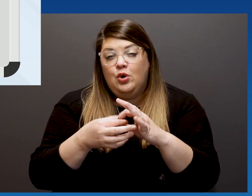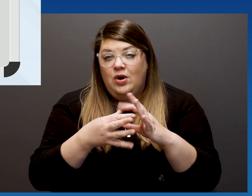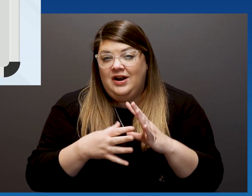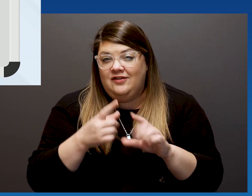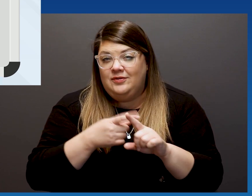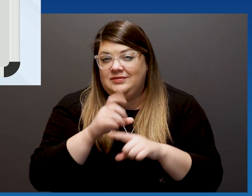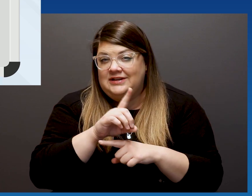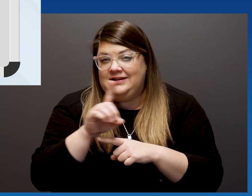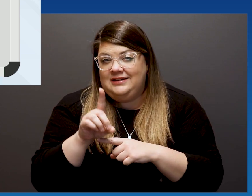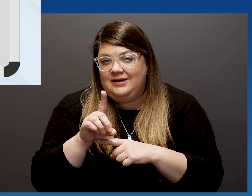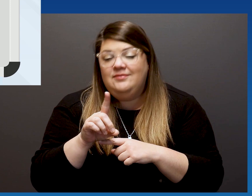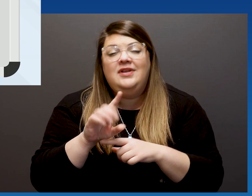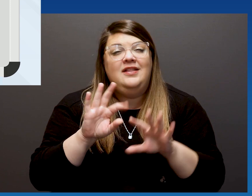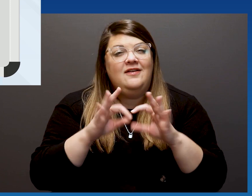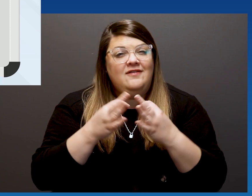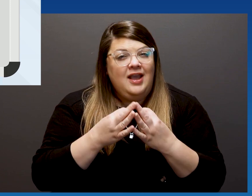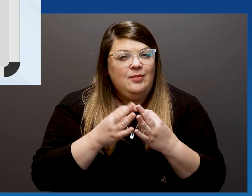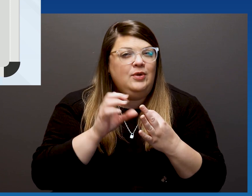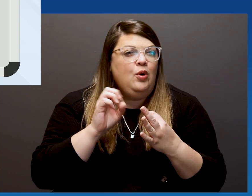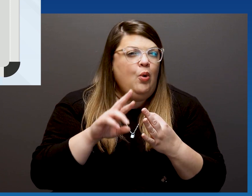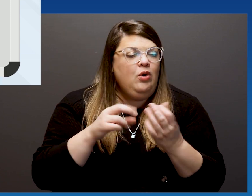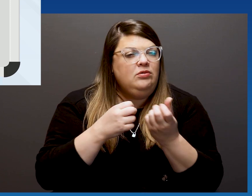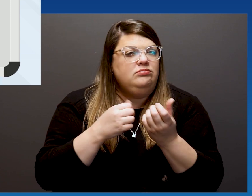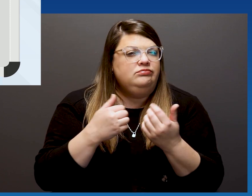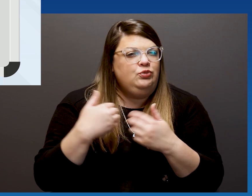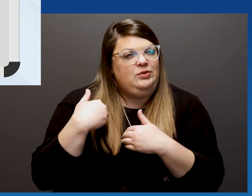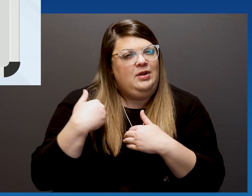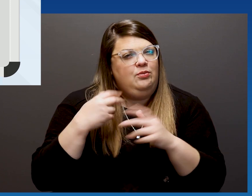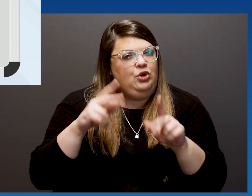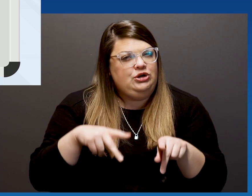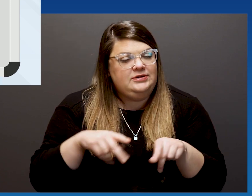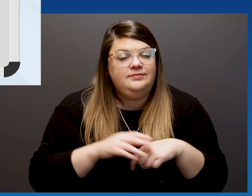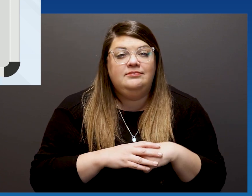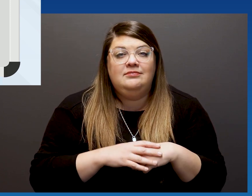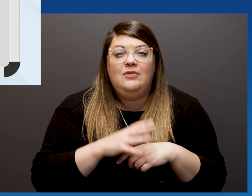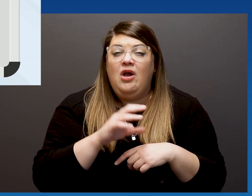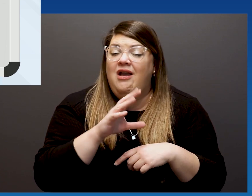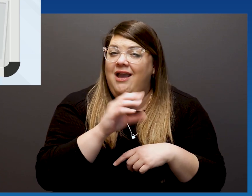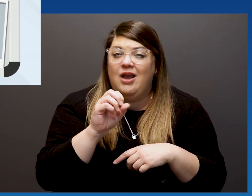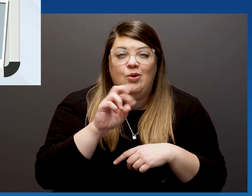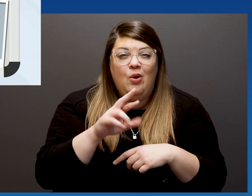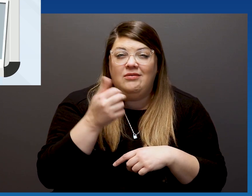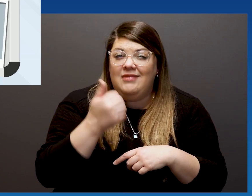the member's family or responsible person as appropriate and/or any other individuals